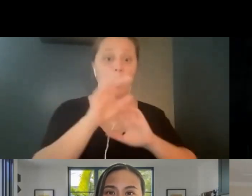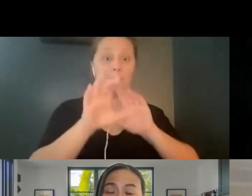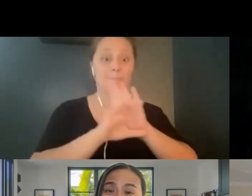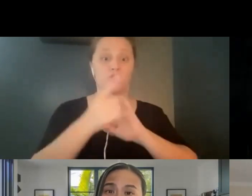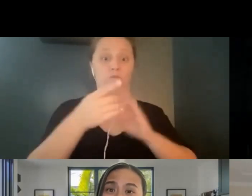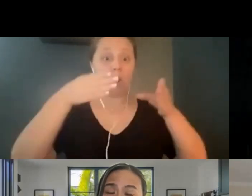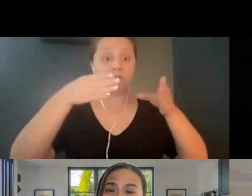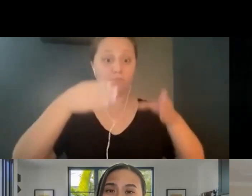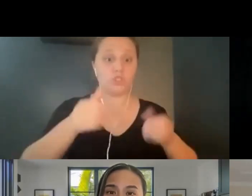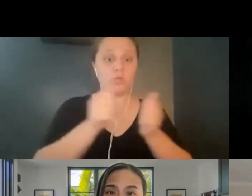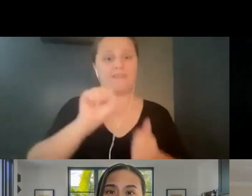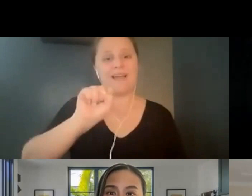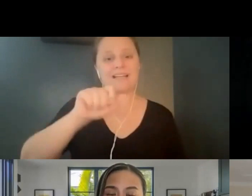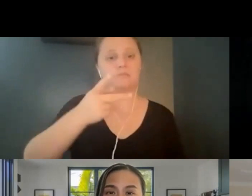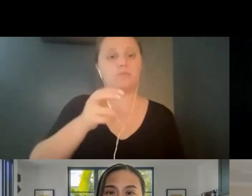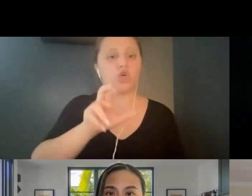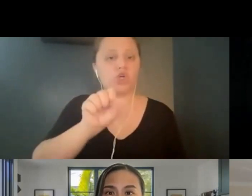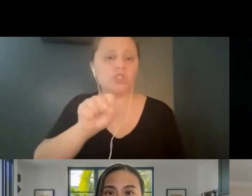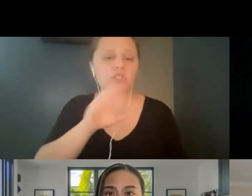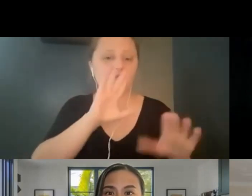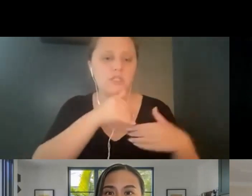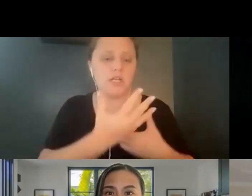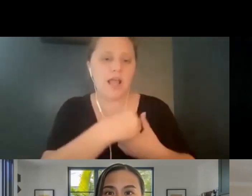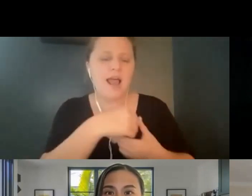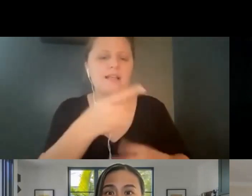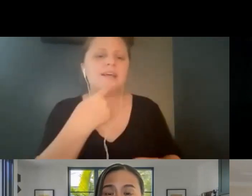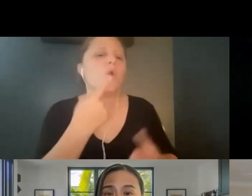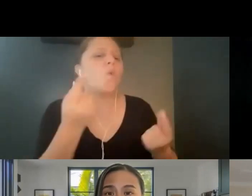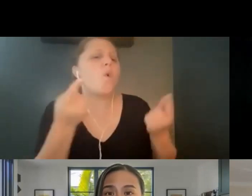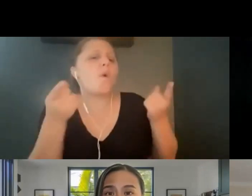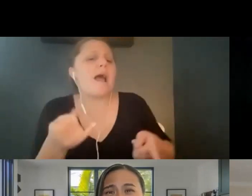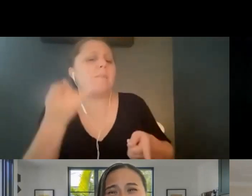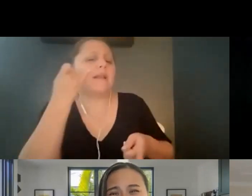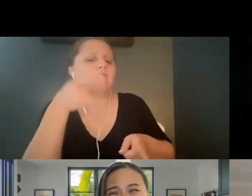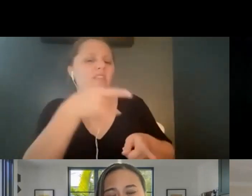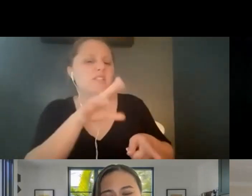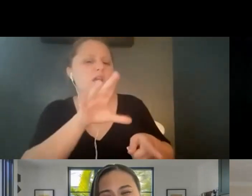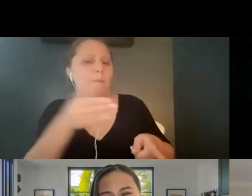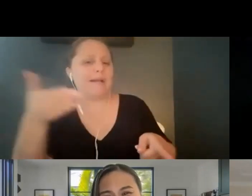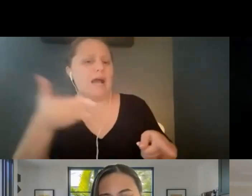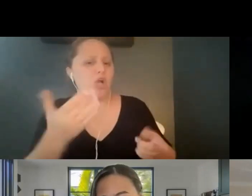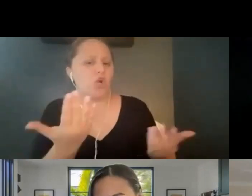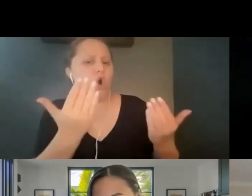in the caption and said what would happen if the company were to hire autistic people and then it said they would have an